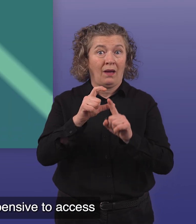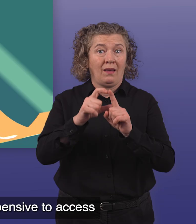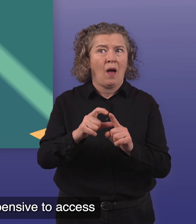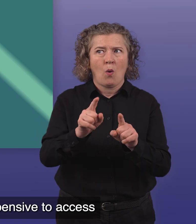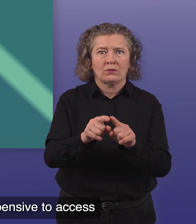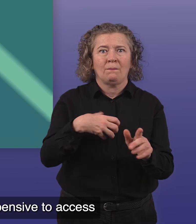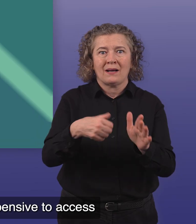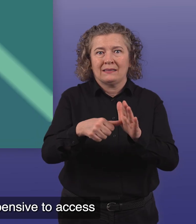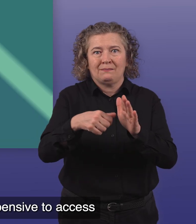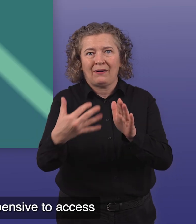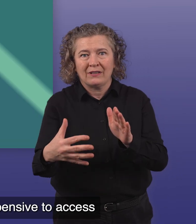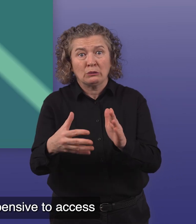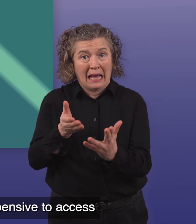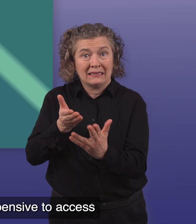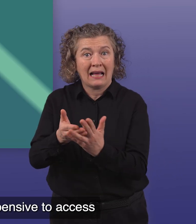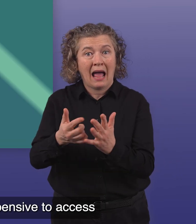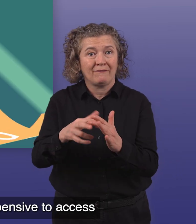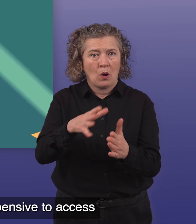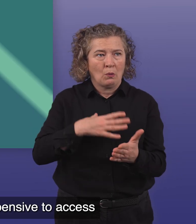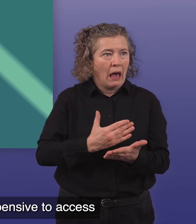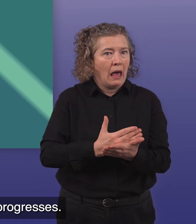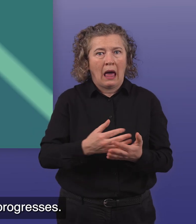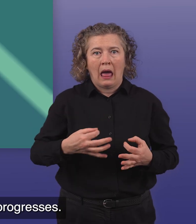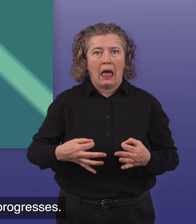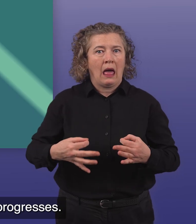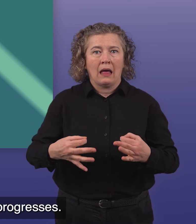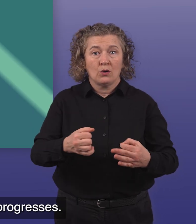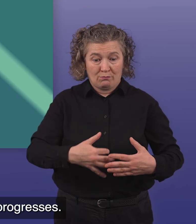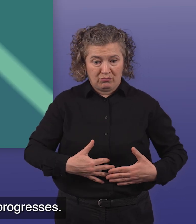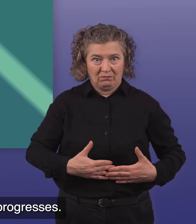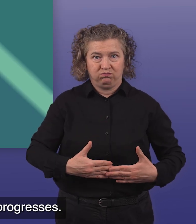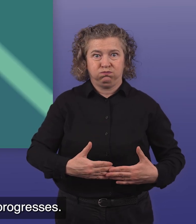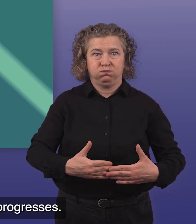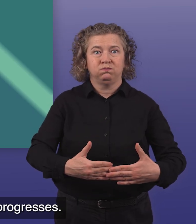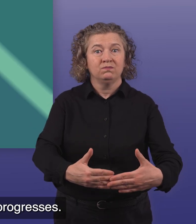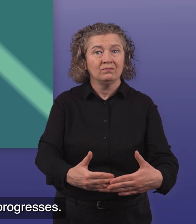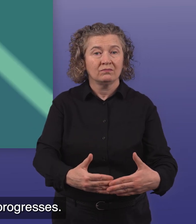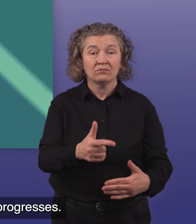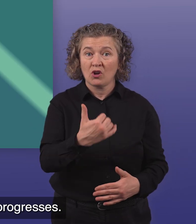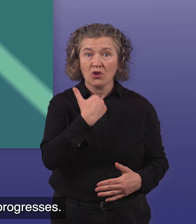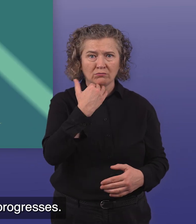and may be more difficult and expensive to access the longer your pregnancy progresses.